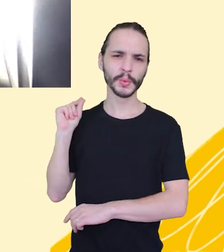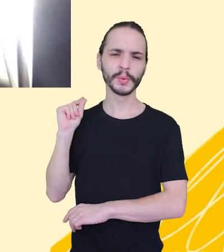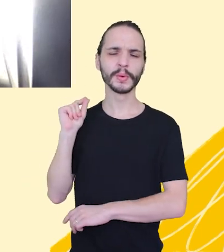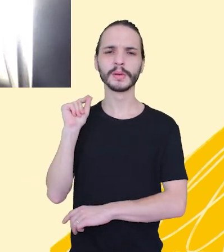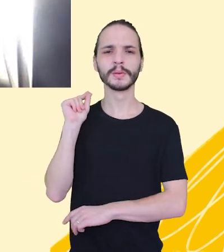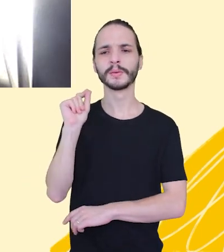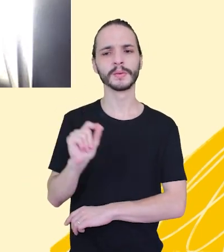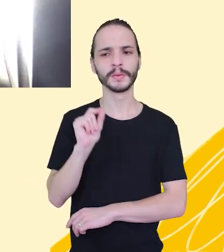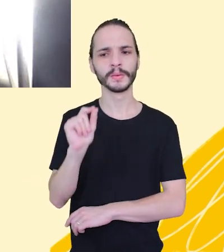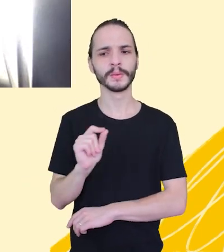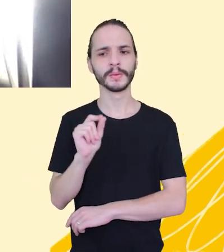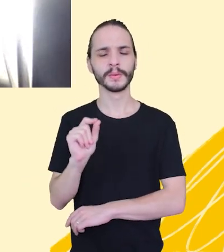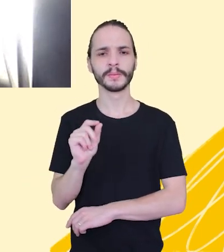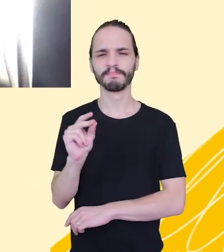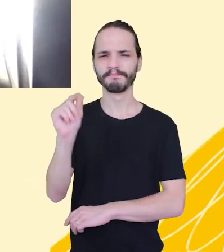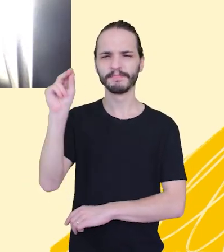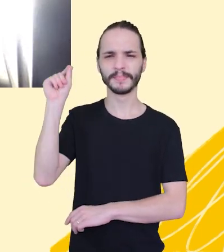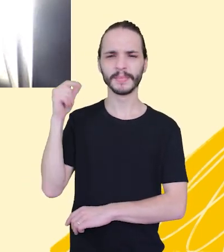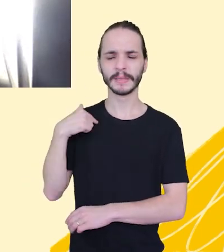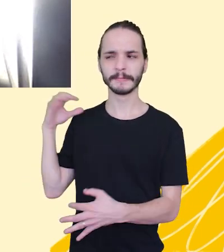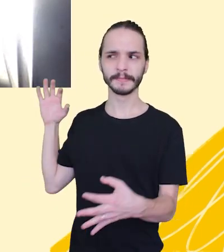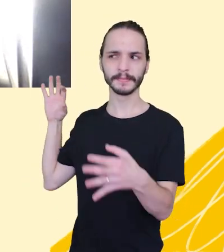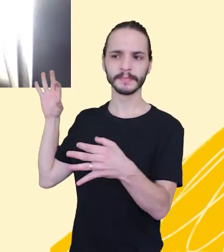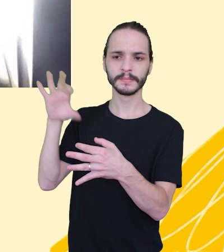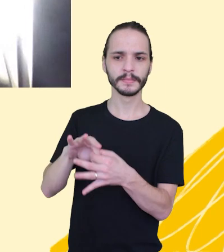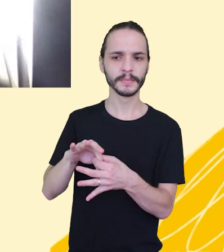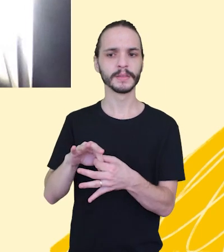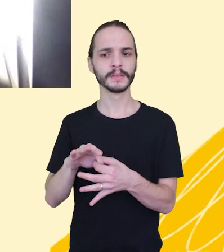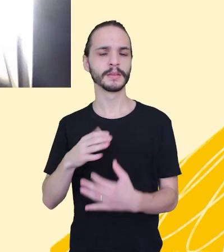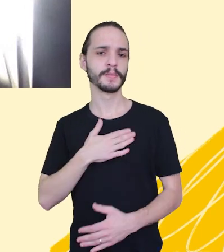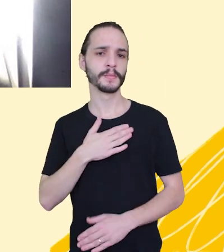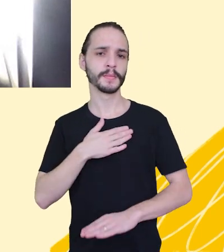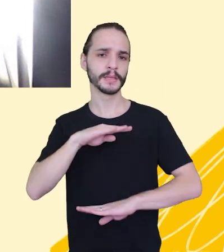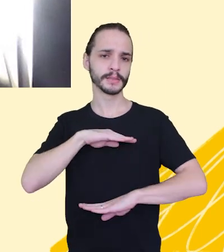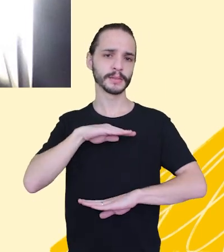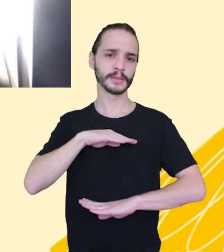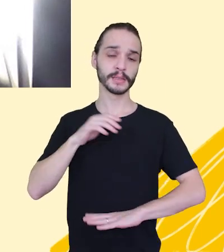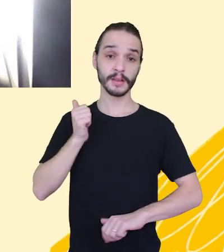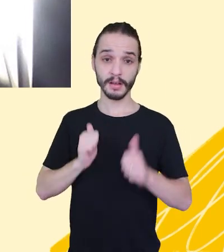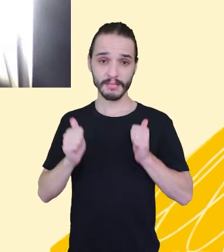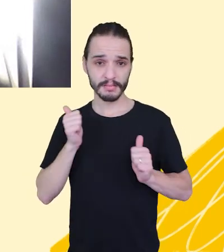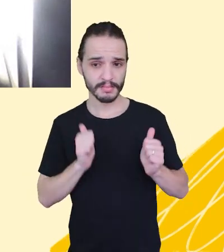Yes, with my situation as an actress. With my experience as an actress.